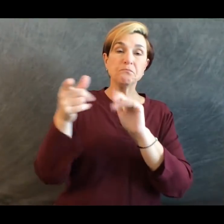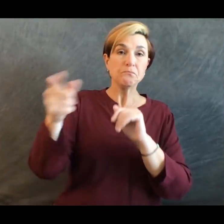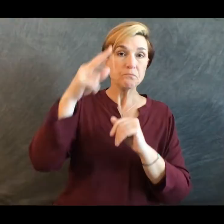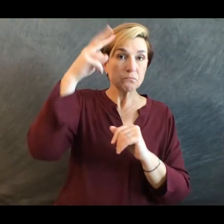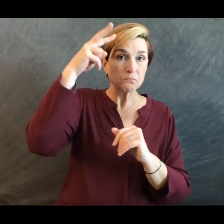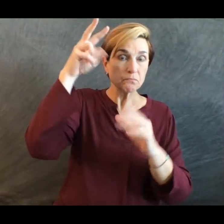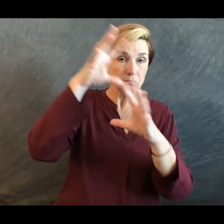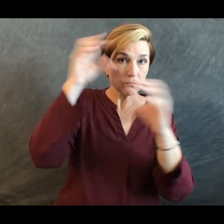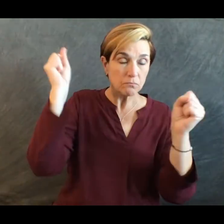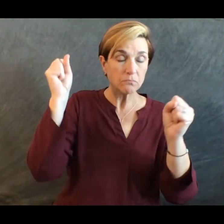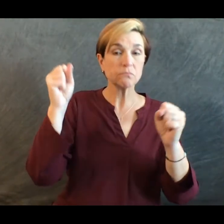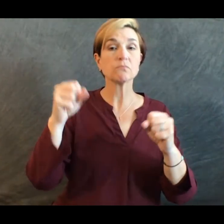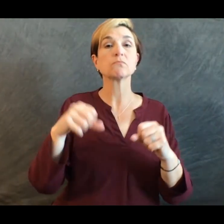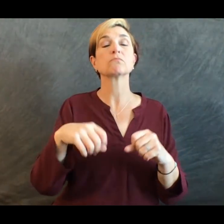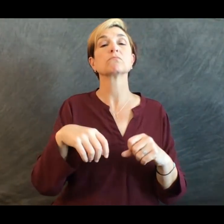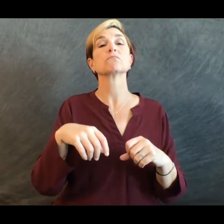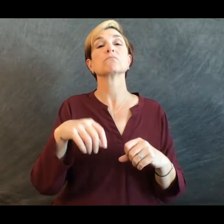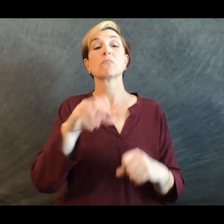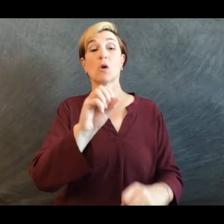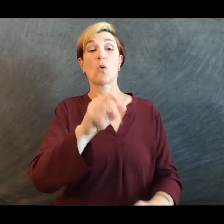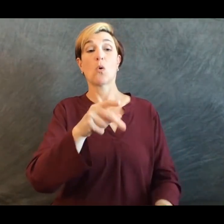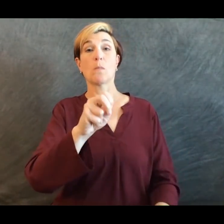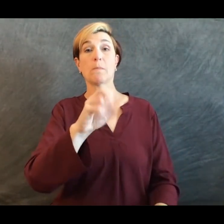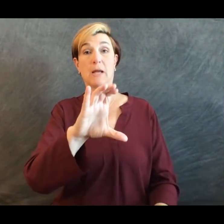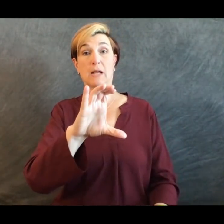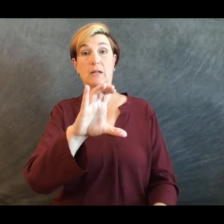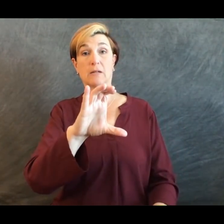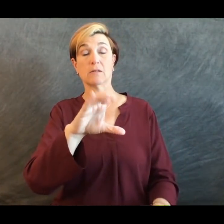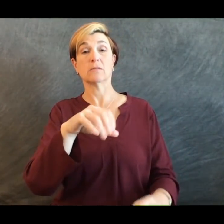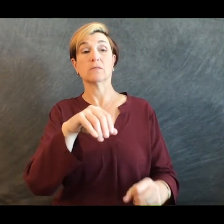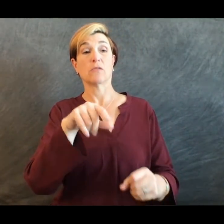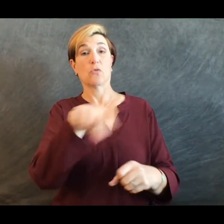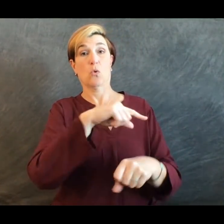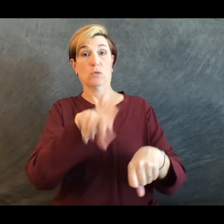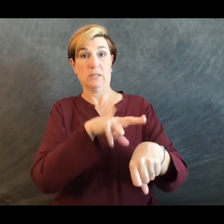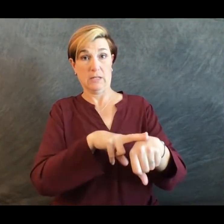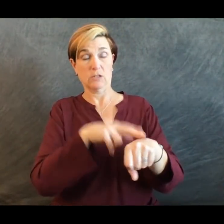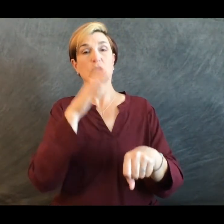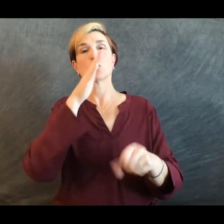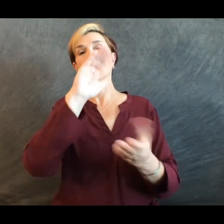agreed to a different limit reduction of about twenty three percent so what I